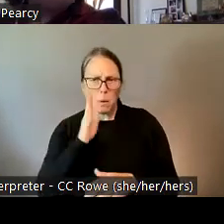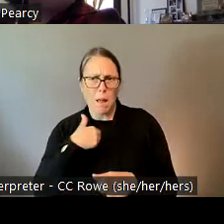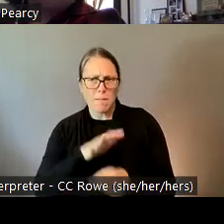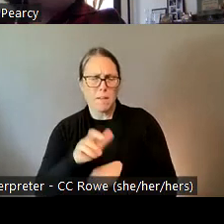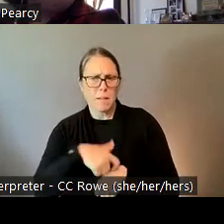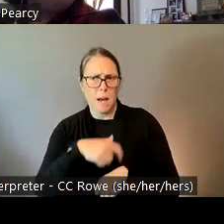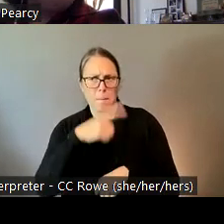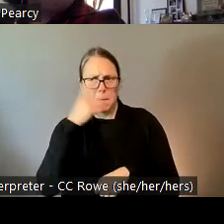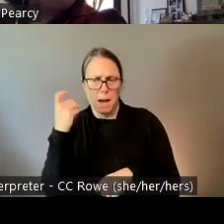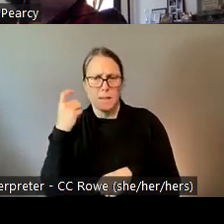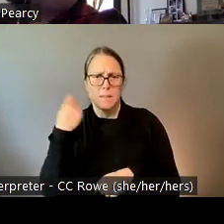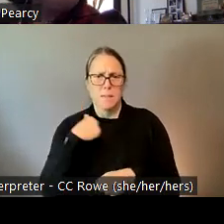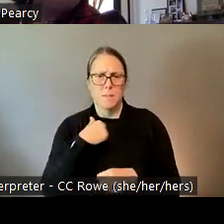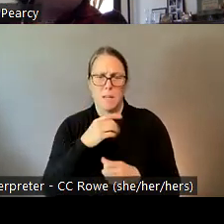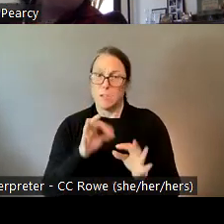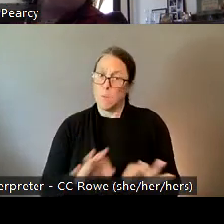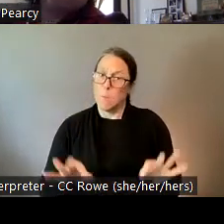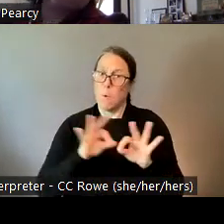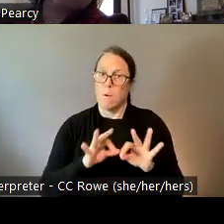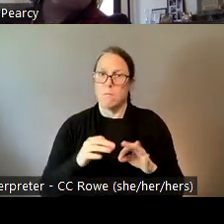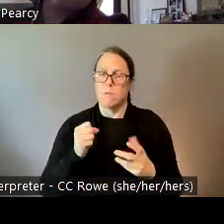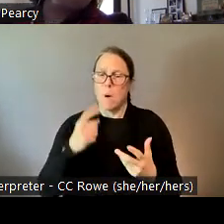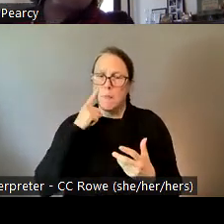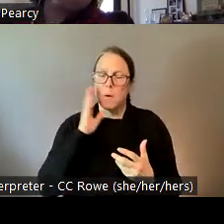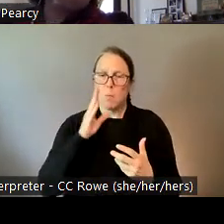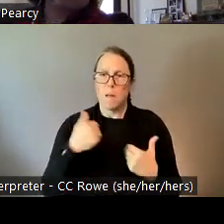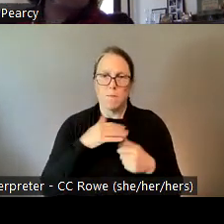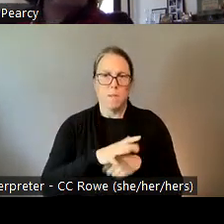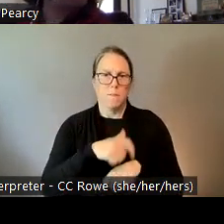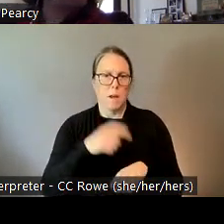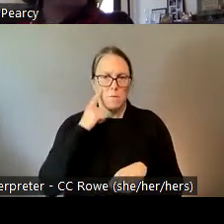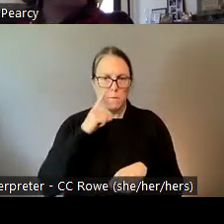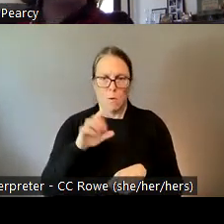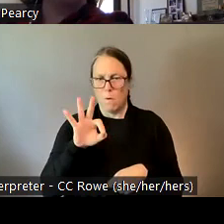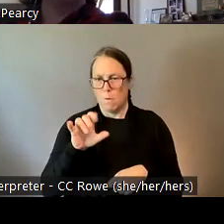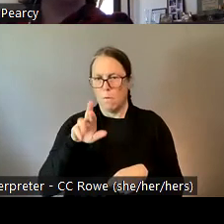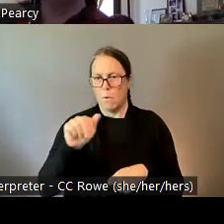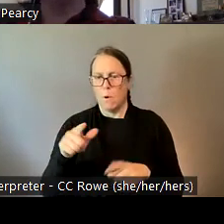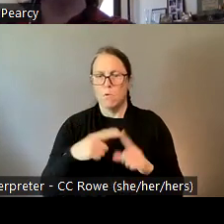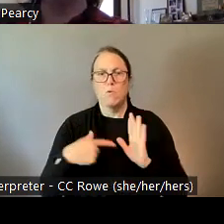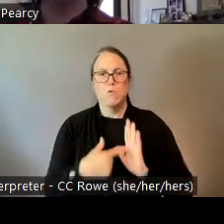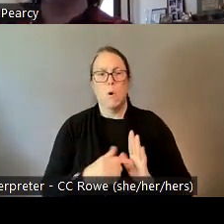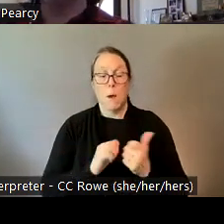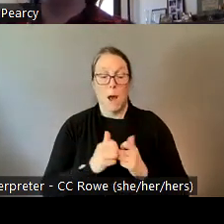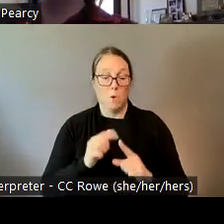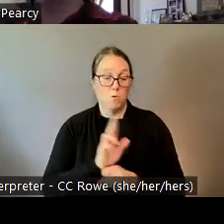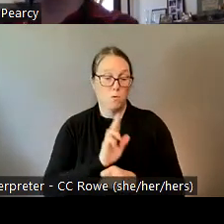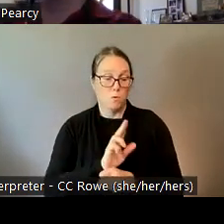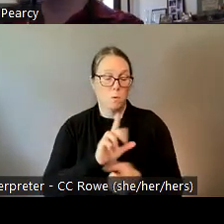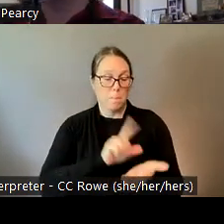I think we'll have time for you to show that, Flora, how you can use the publish as PDF feature in Word.